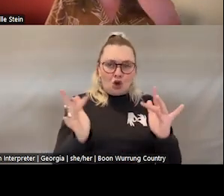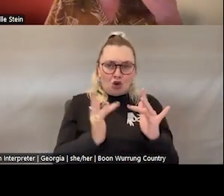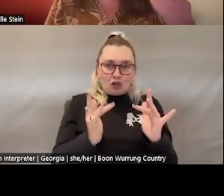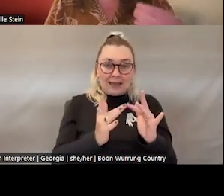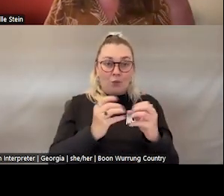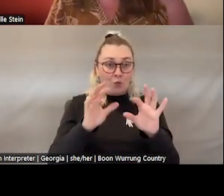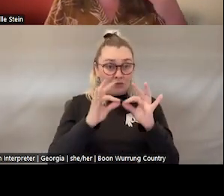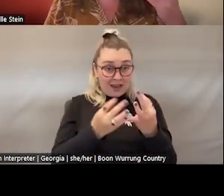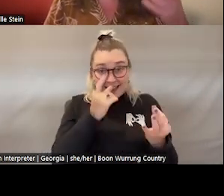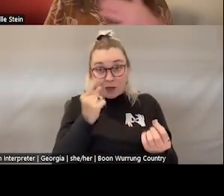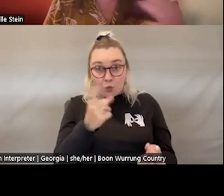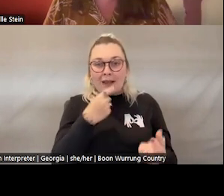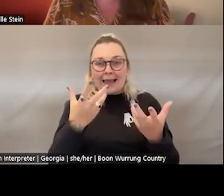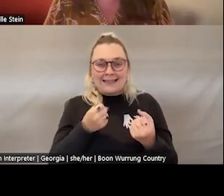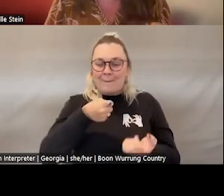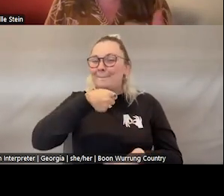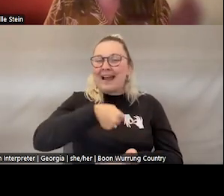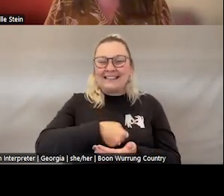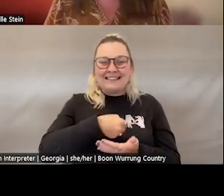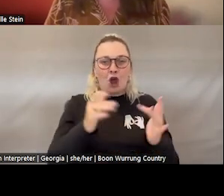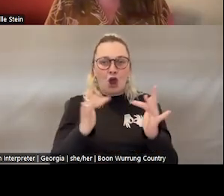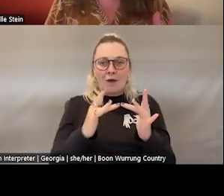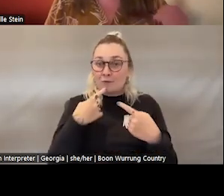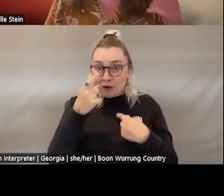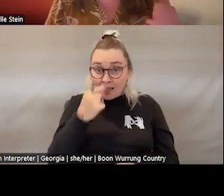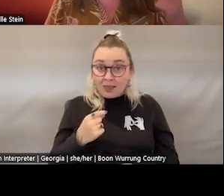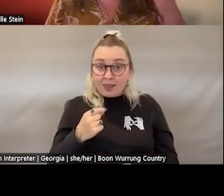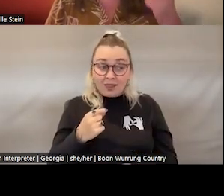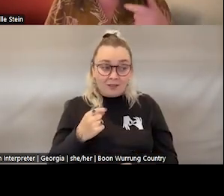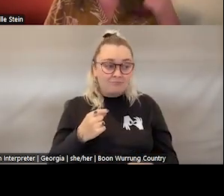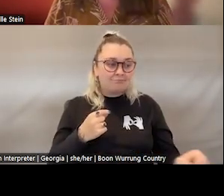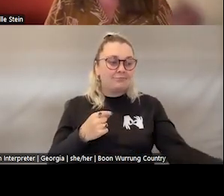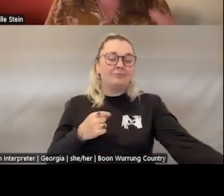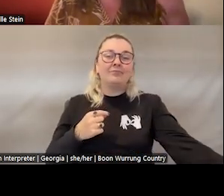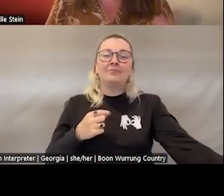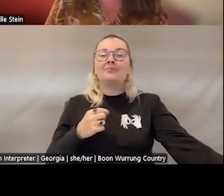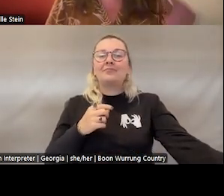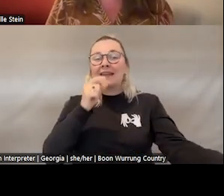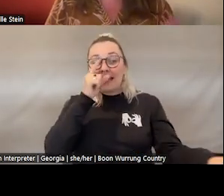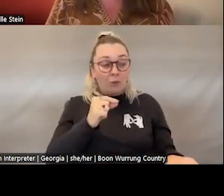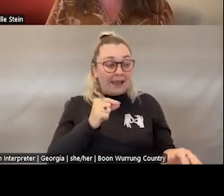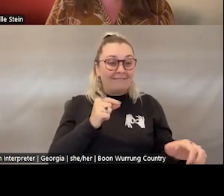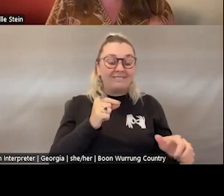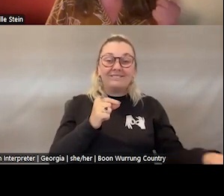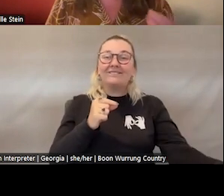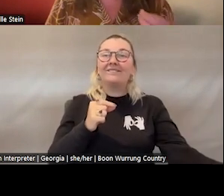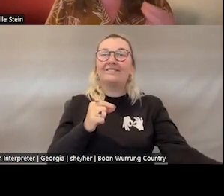can we get their basic contact information? Can we get a connection point about how they found us?